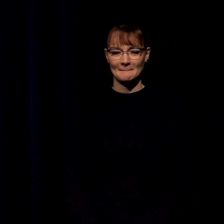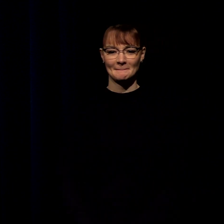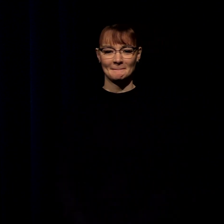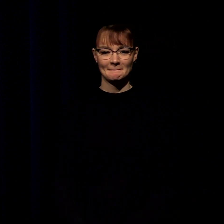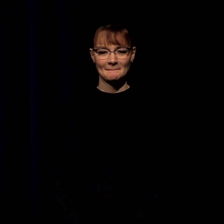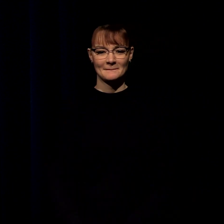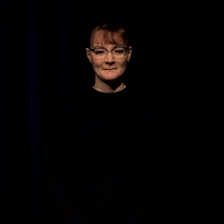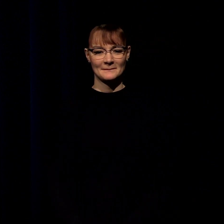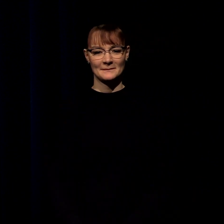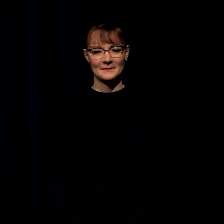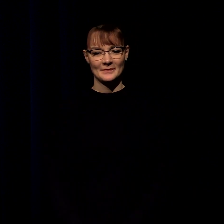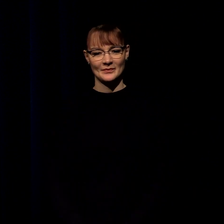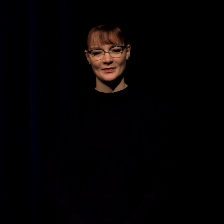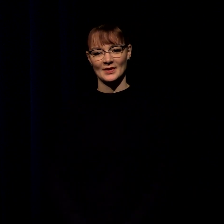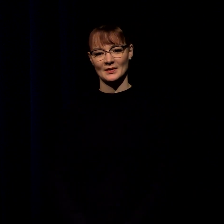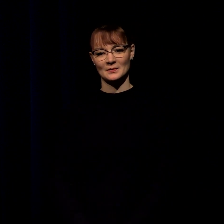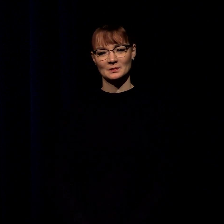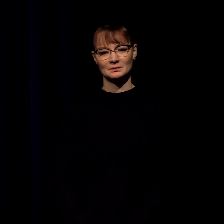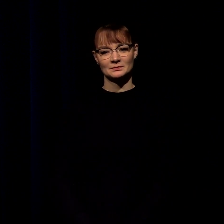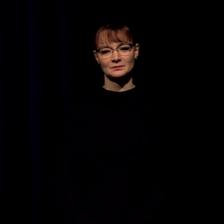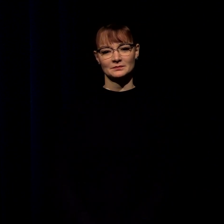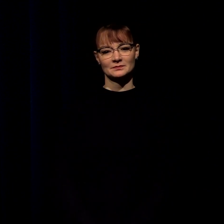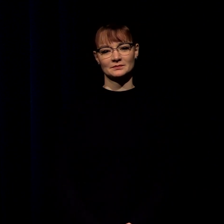magic in your eyes